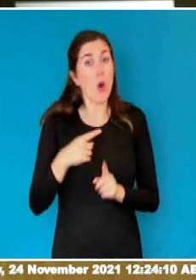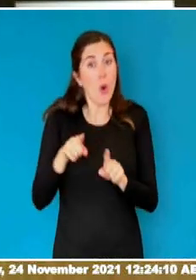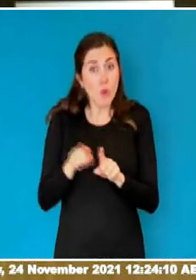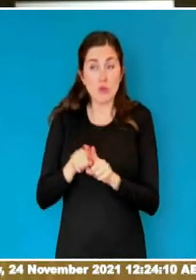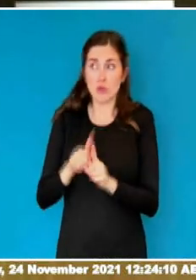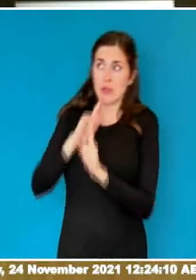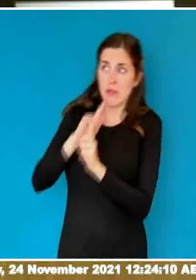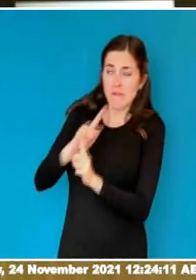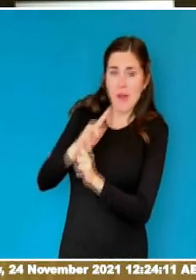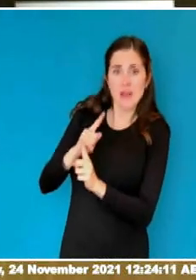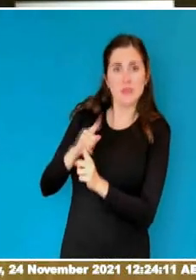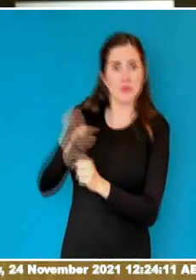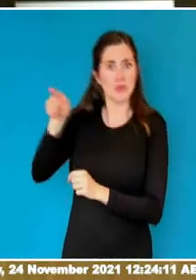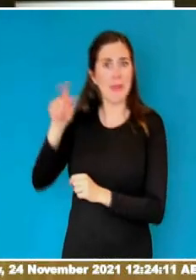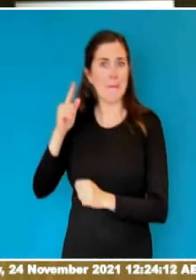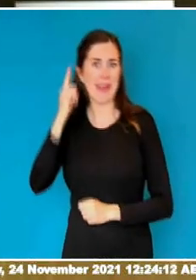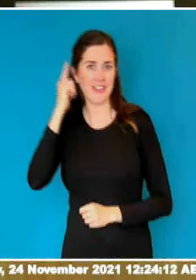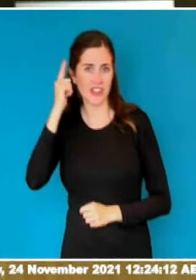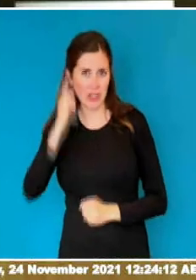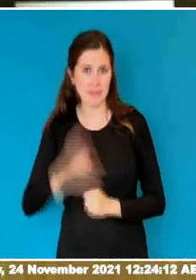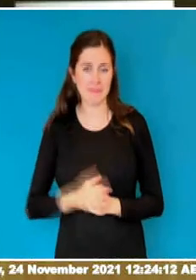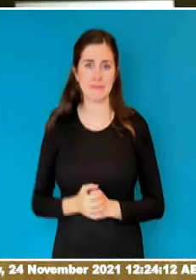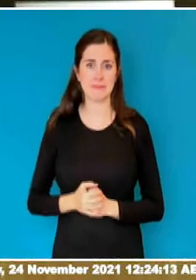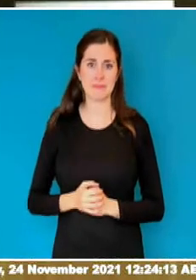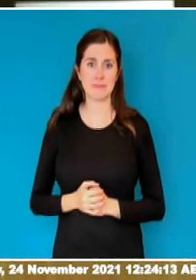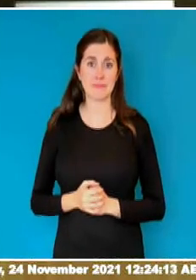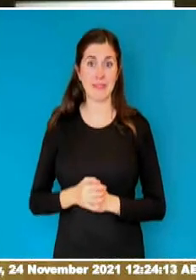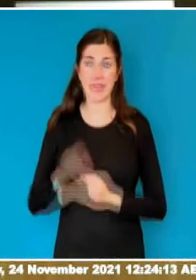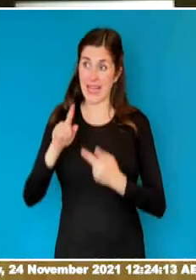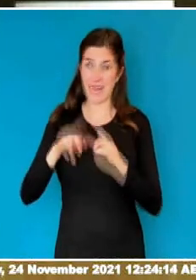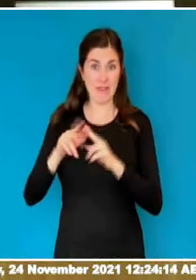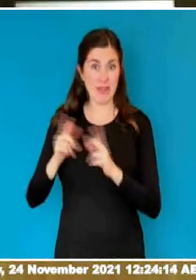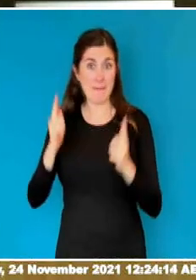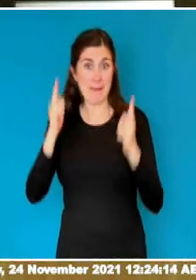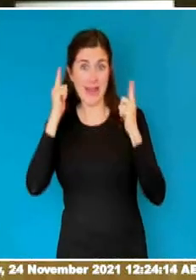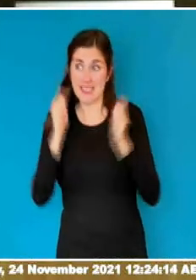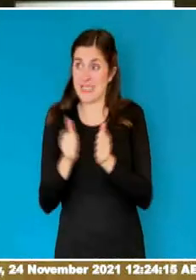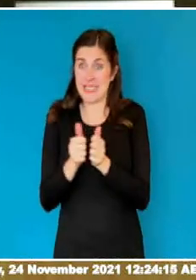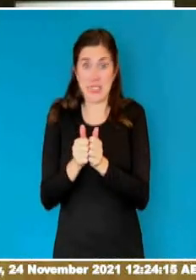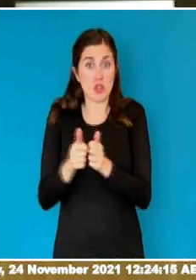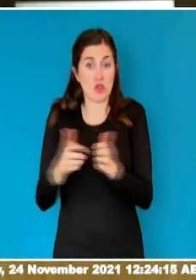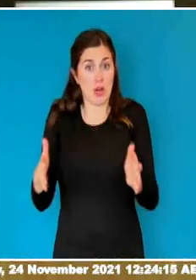And if the delegate or the manager disagrees with our recommendation then those cases